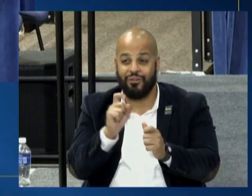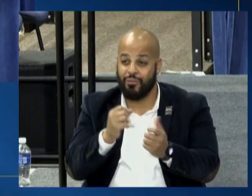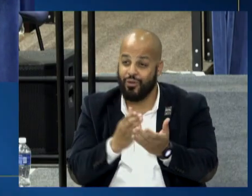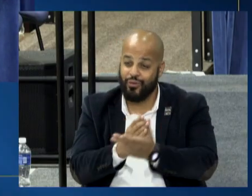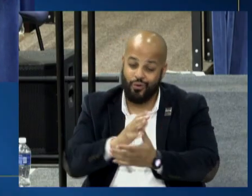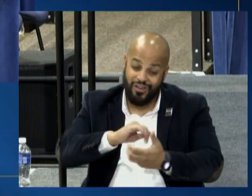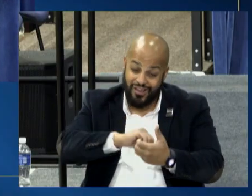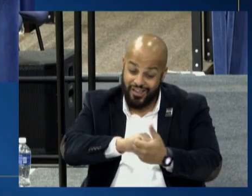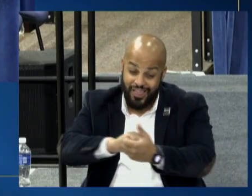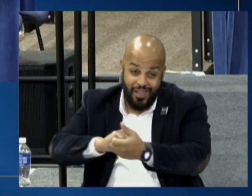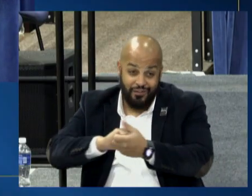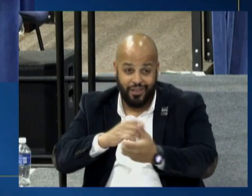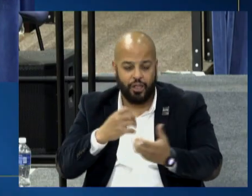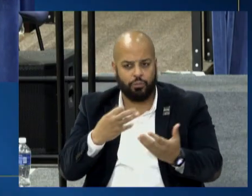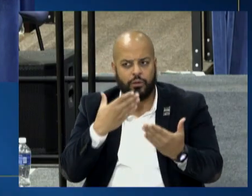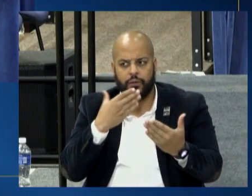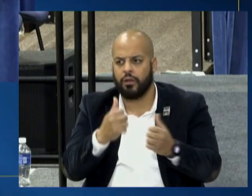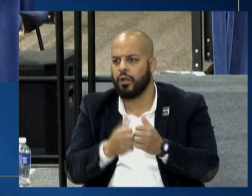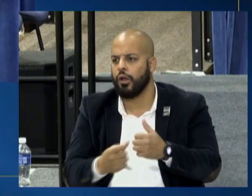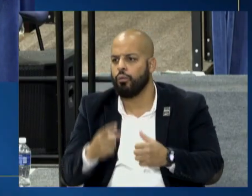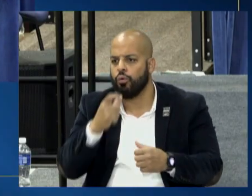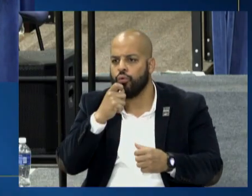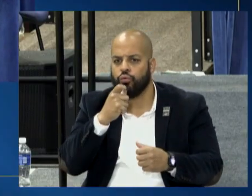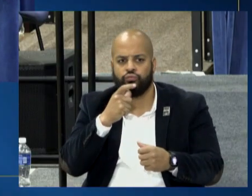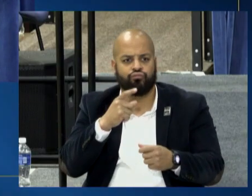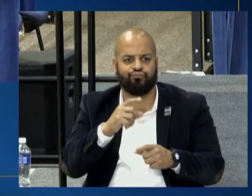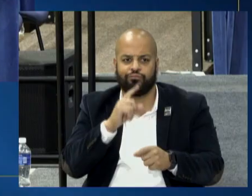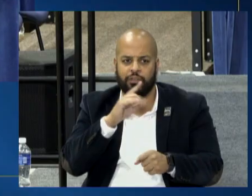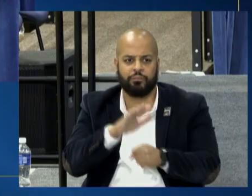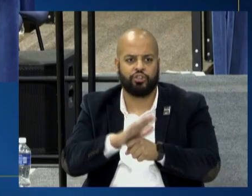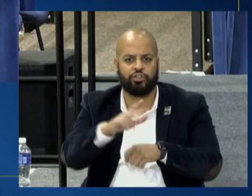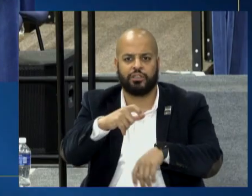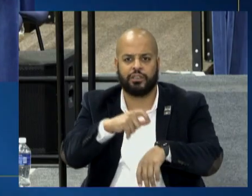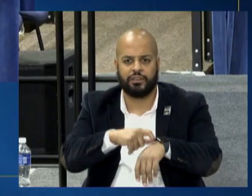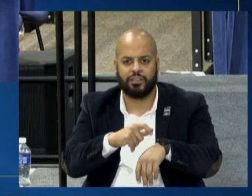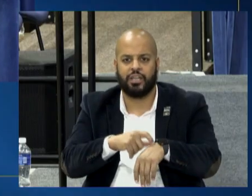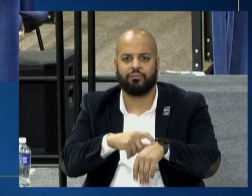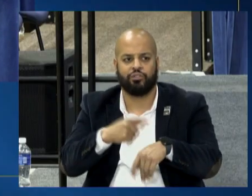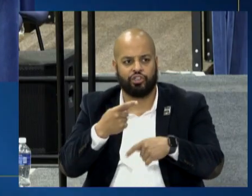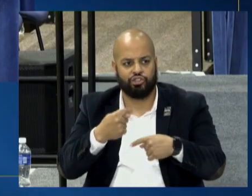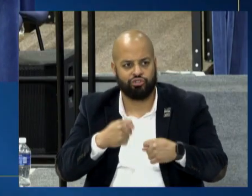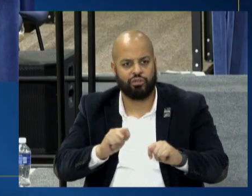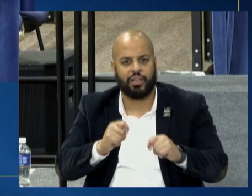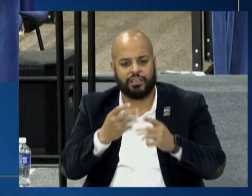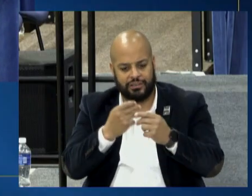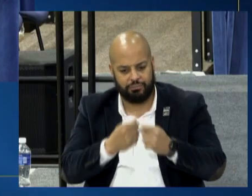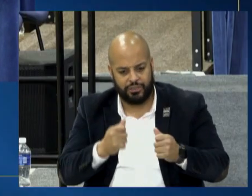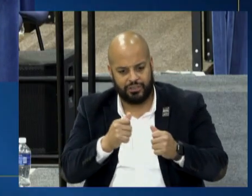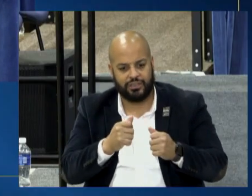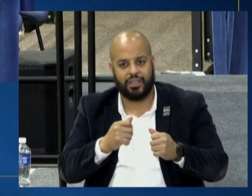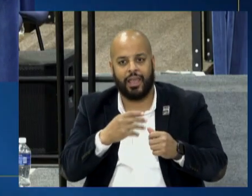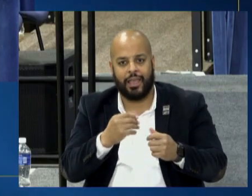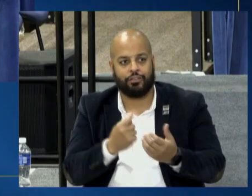And we want to thank everyone that has dedicated their time to advancing the coals of -- the goals of CancerX. Thank you for your time, and your